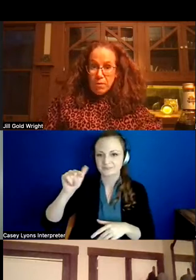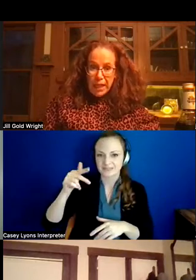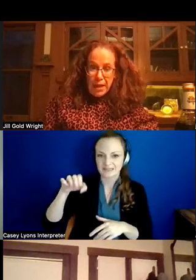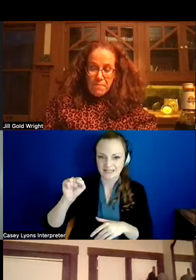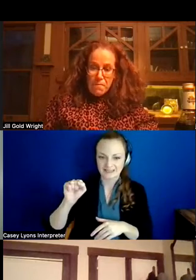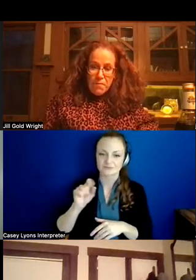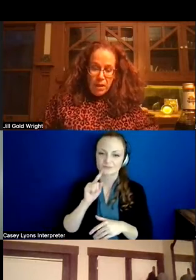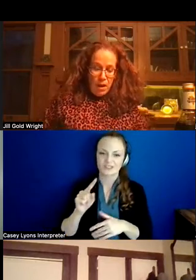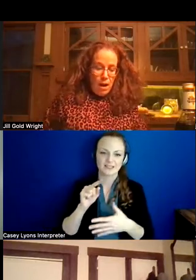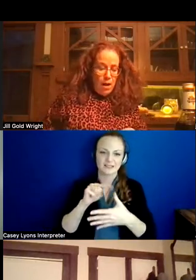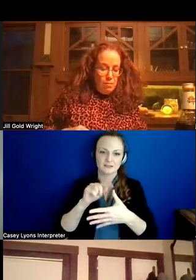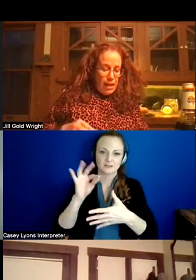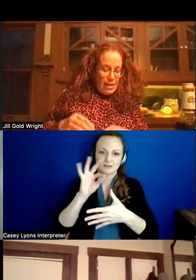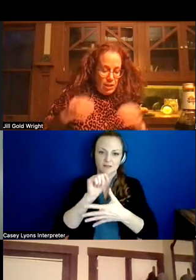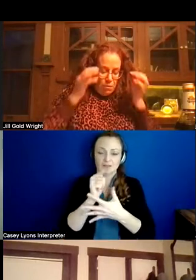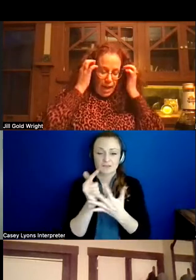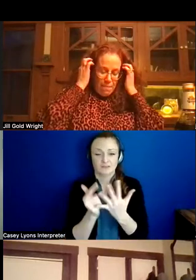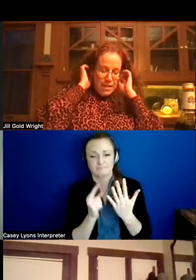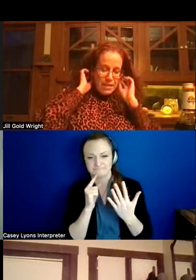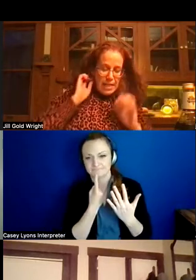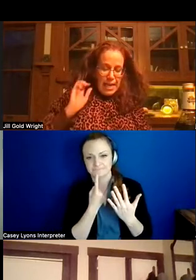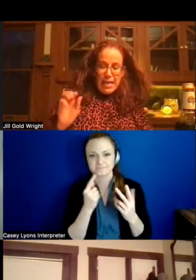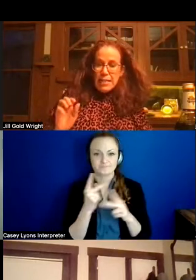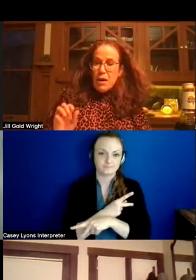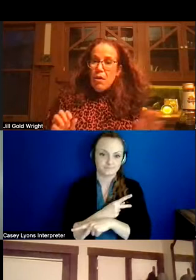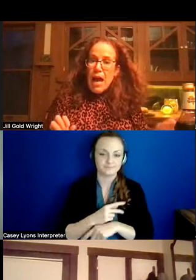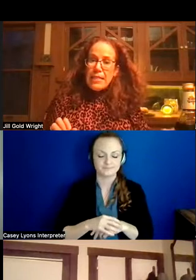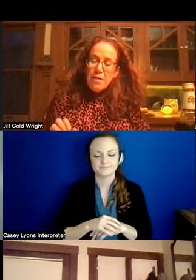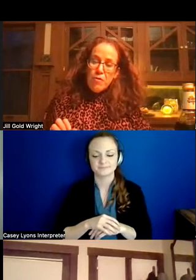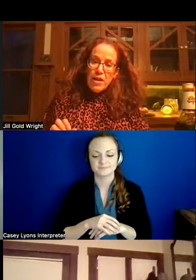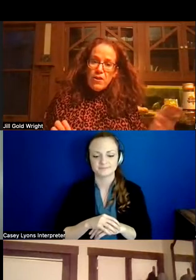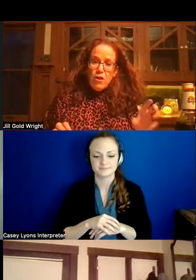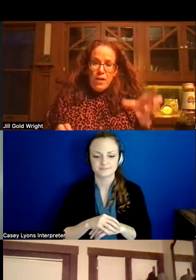19:44:39 Really And so what happens is at some point in the service.